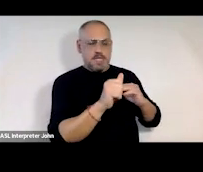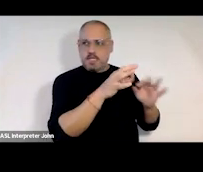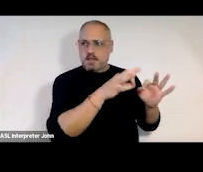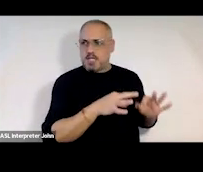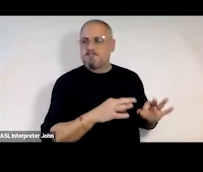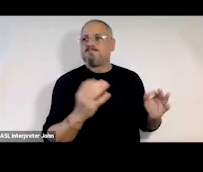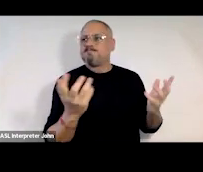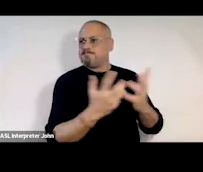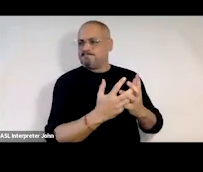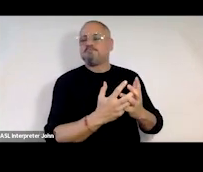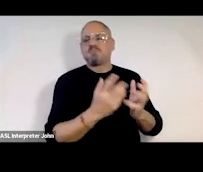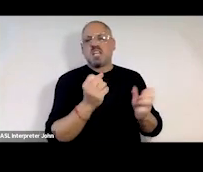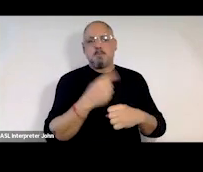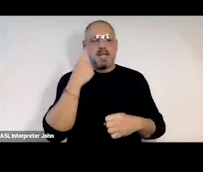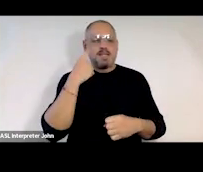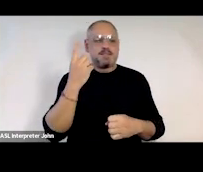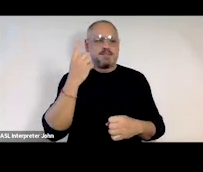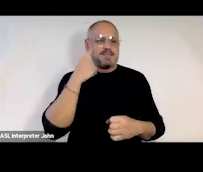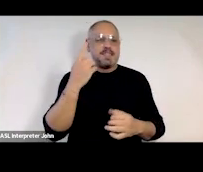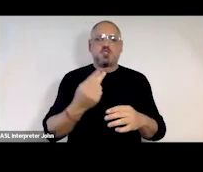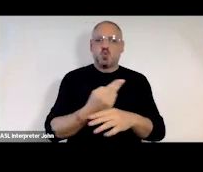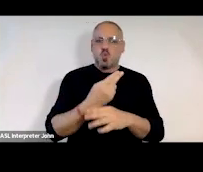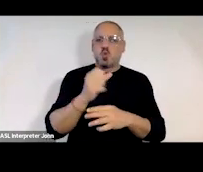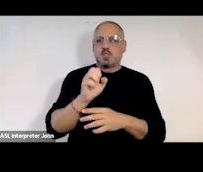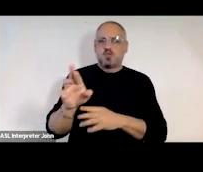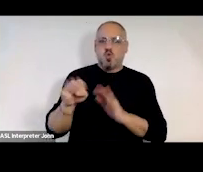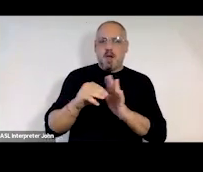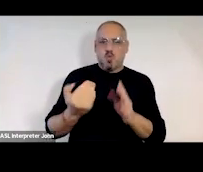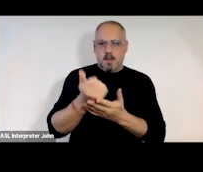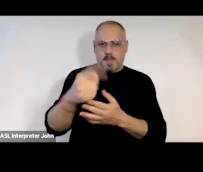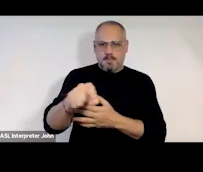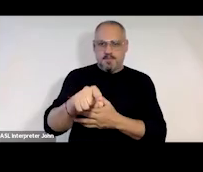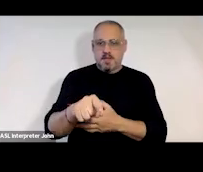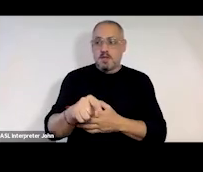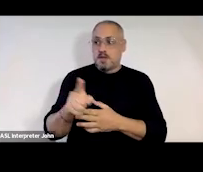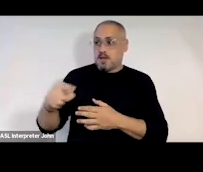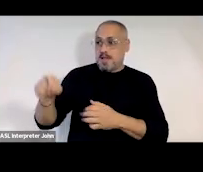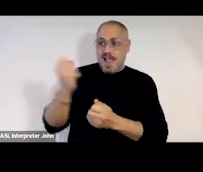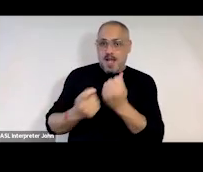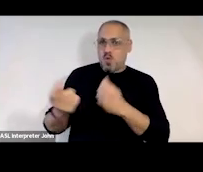it just makes sense to use the SOAR model to assist them. We do not want to discourage anyone from applying